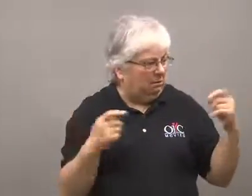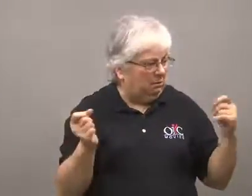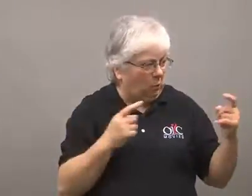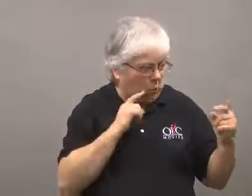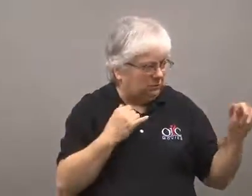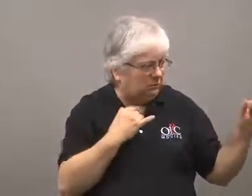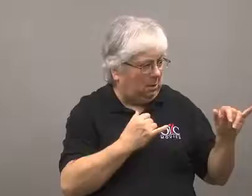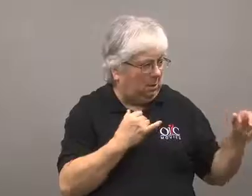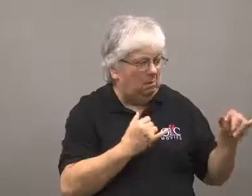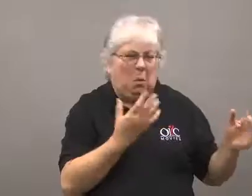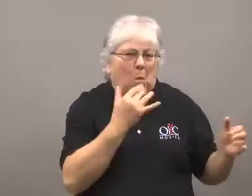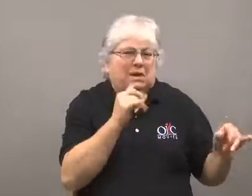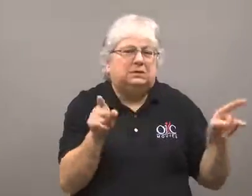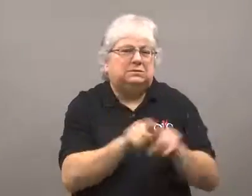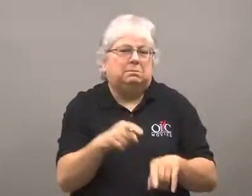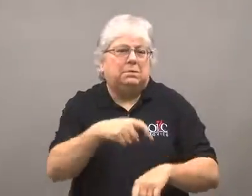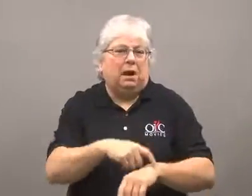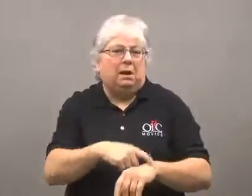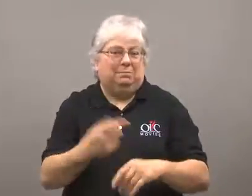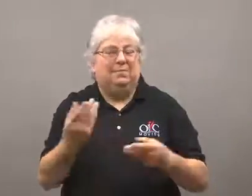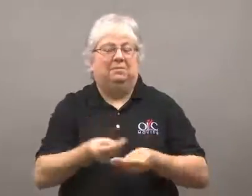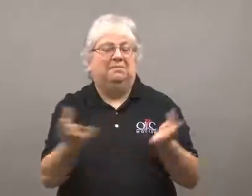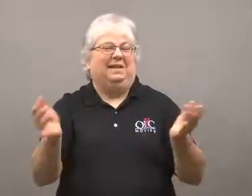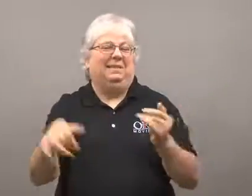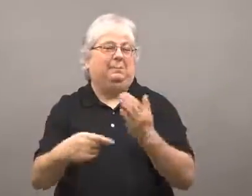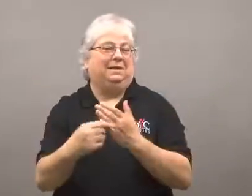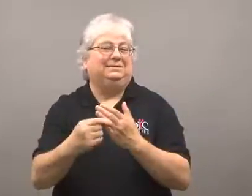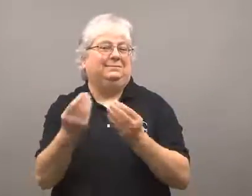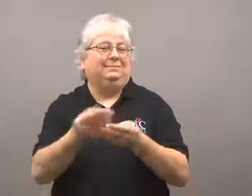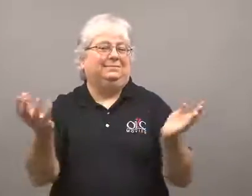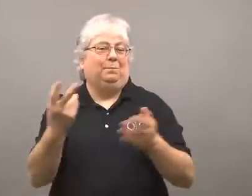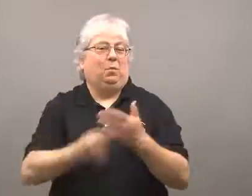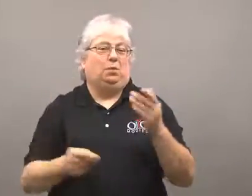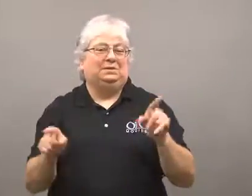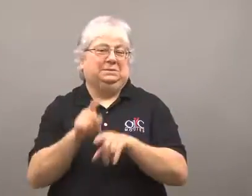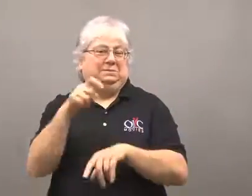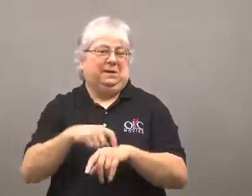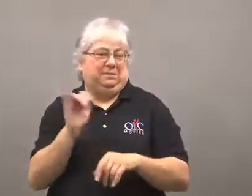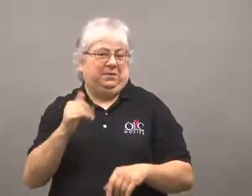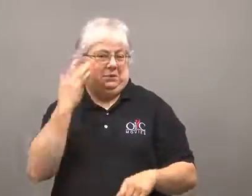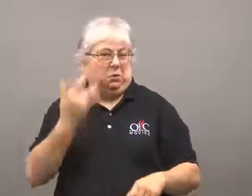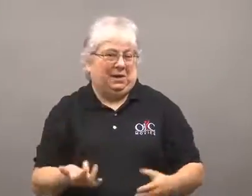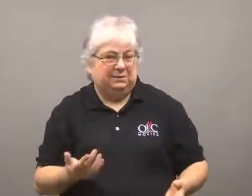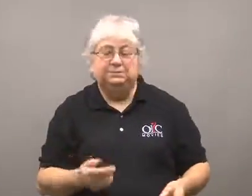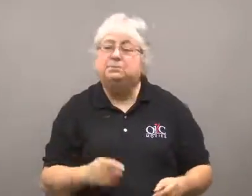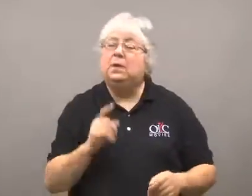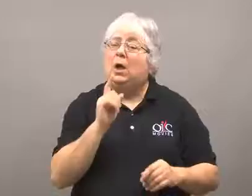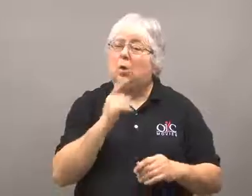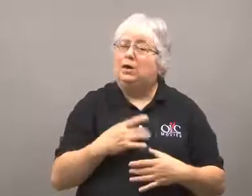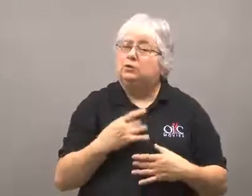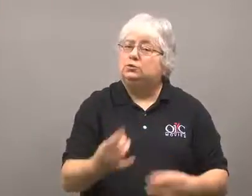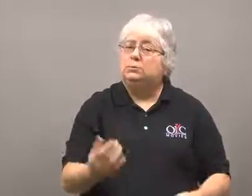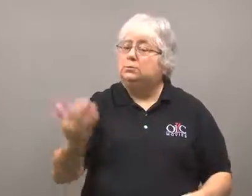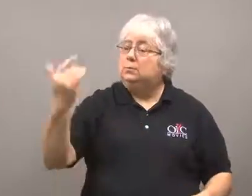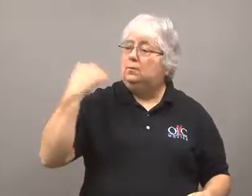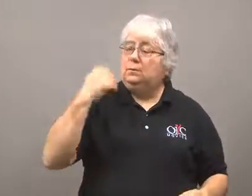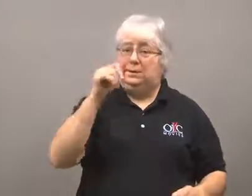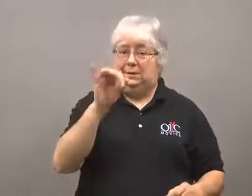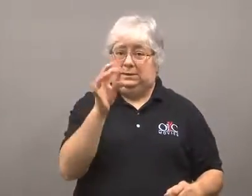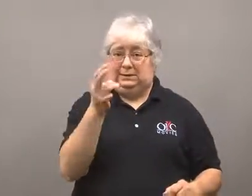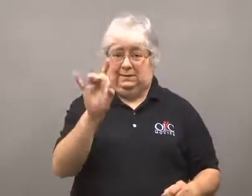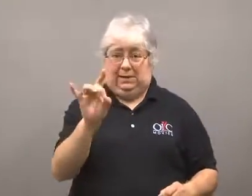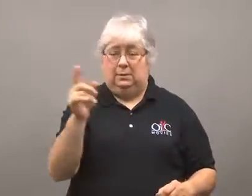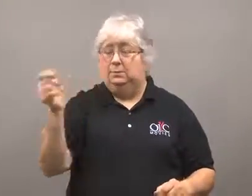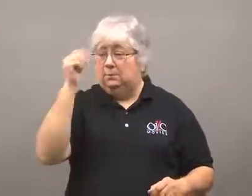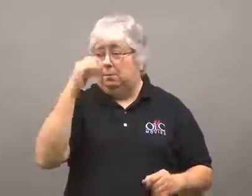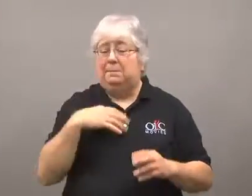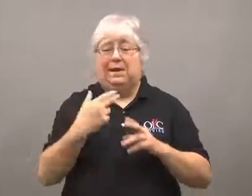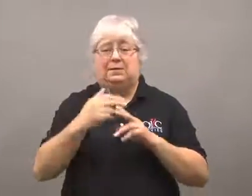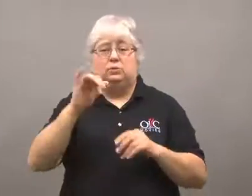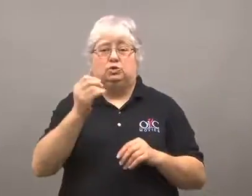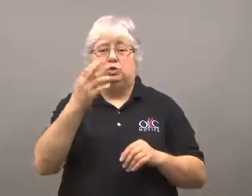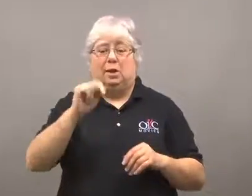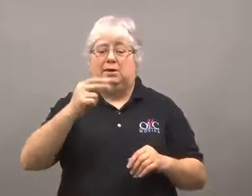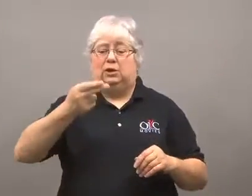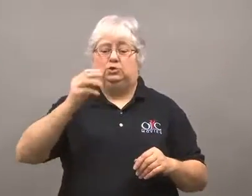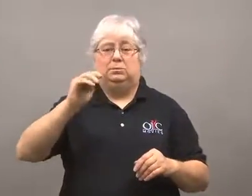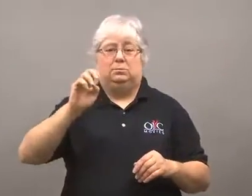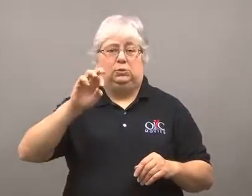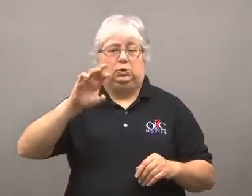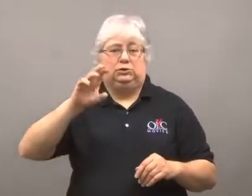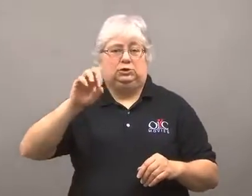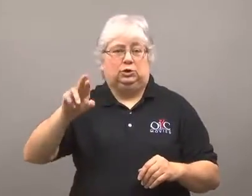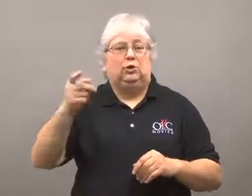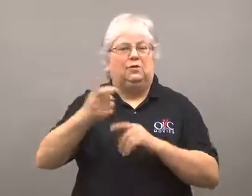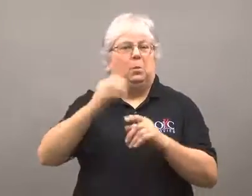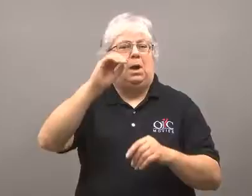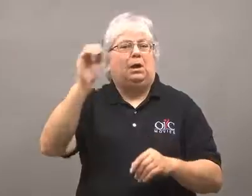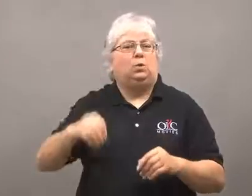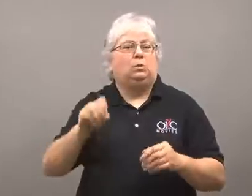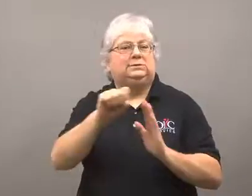but since they had similar results, they decided to publish both on the same day.